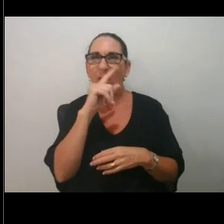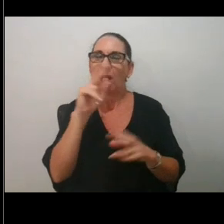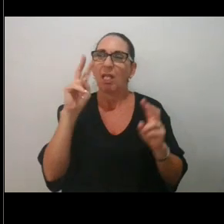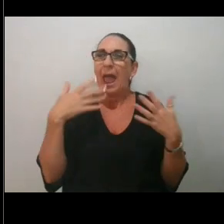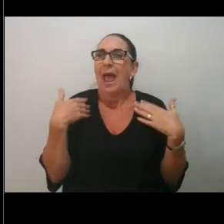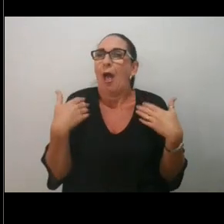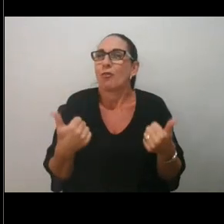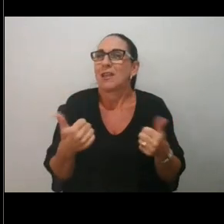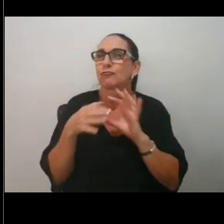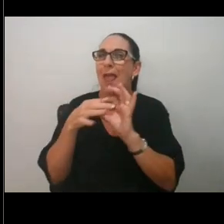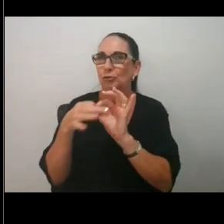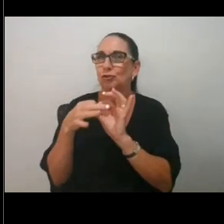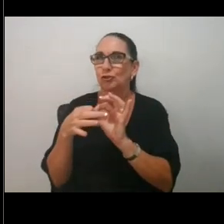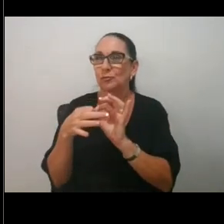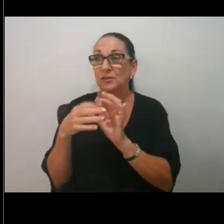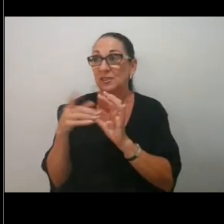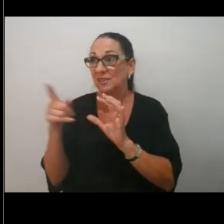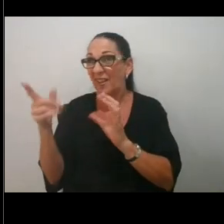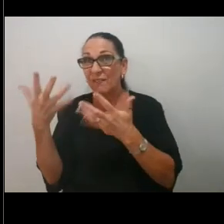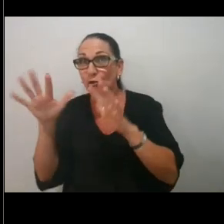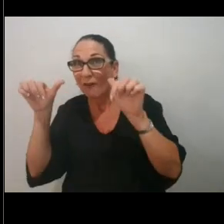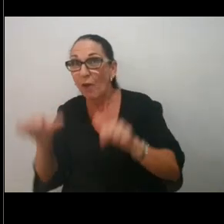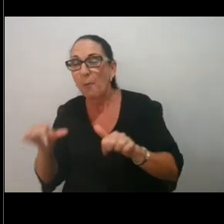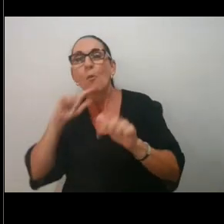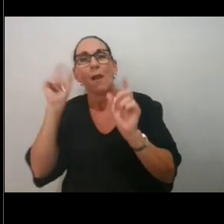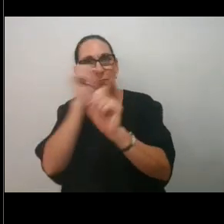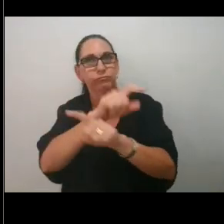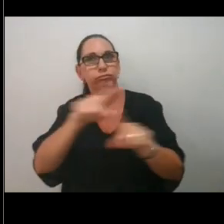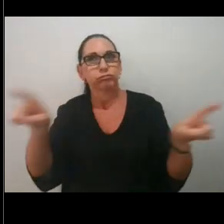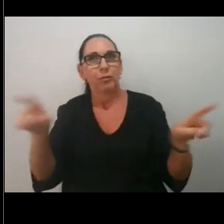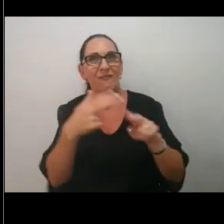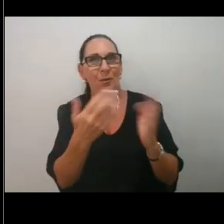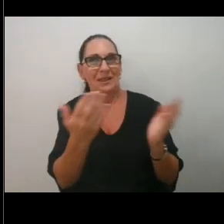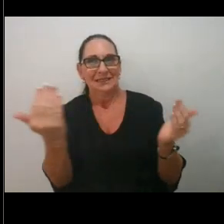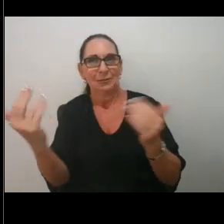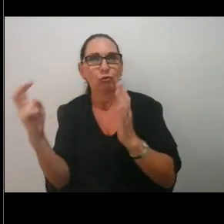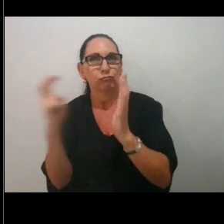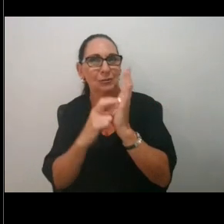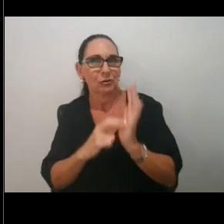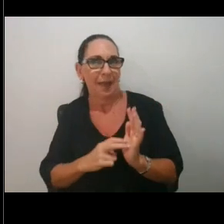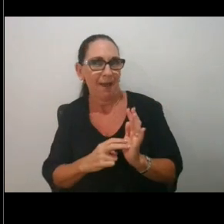an email to let you know and register for that one um this webinar that we're doing today that